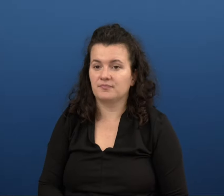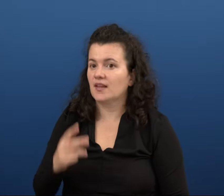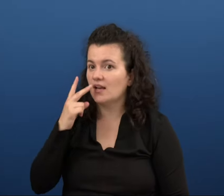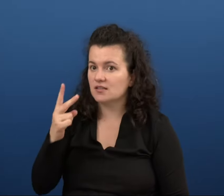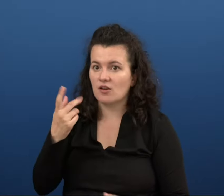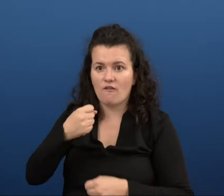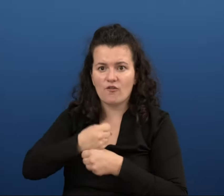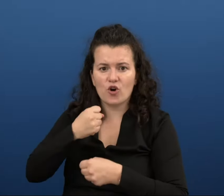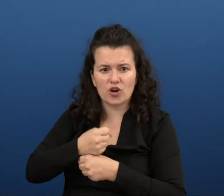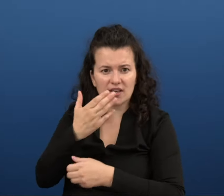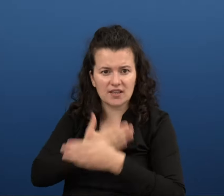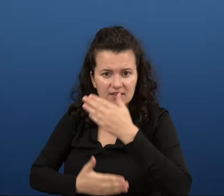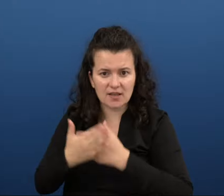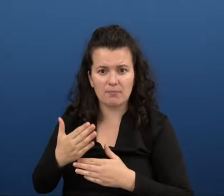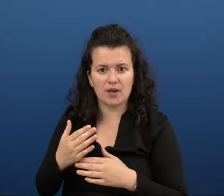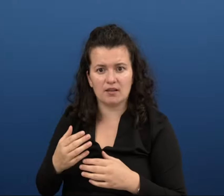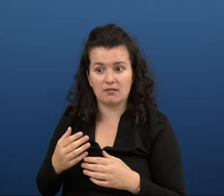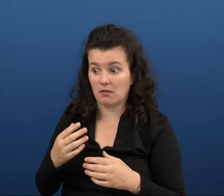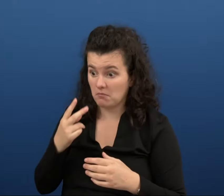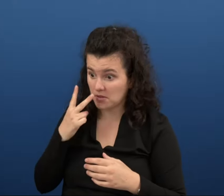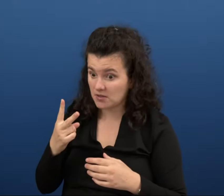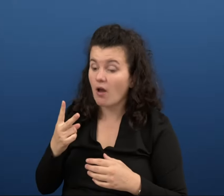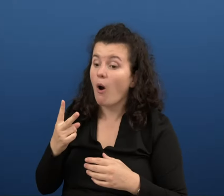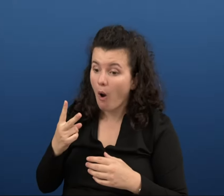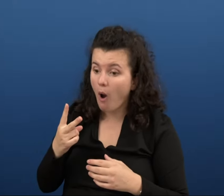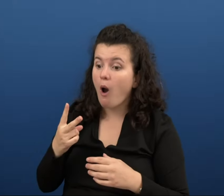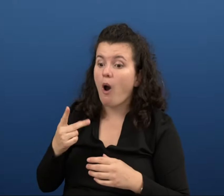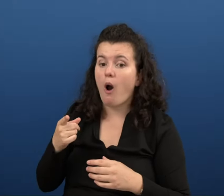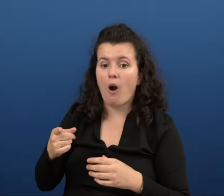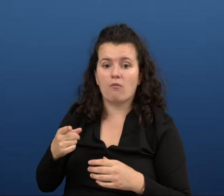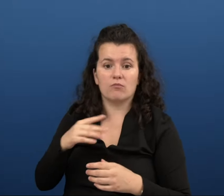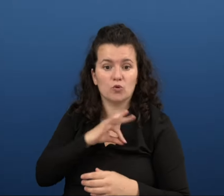and then this is also reflected in the activities and policies.